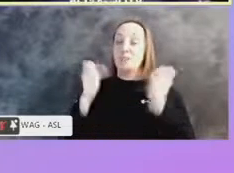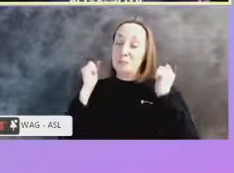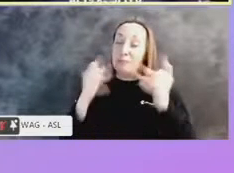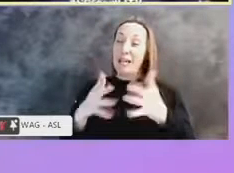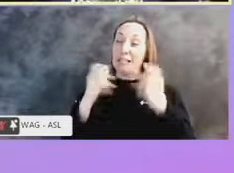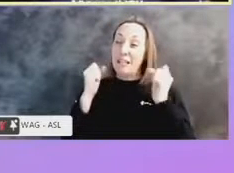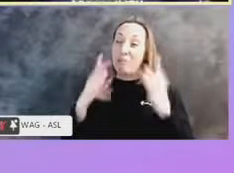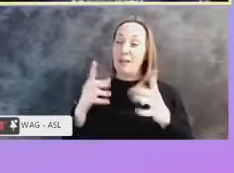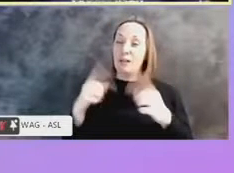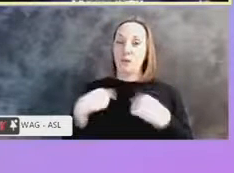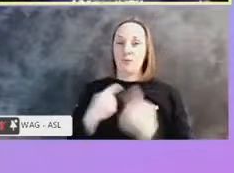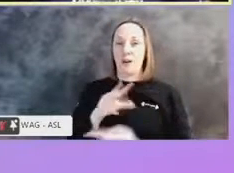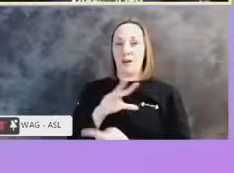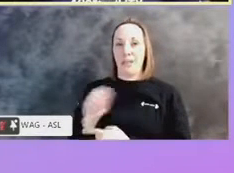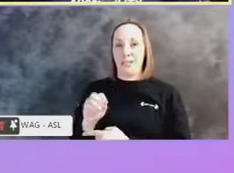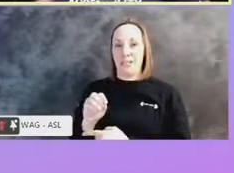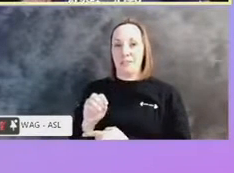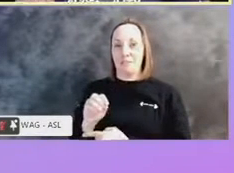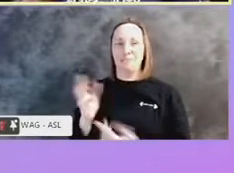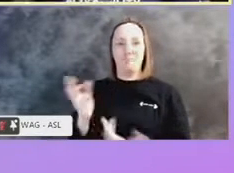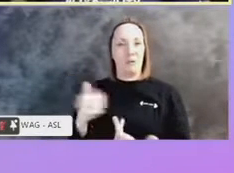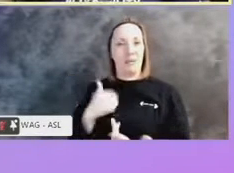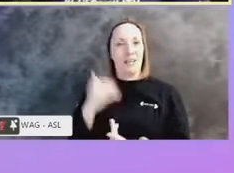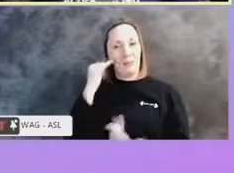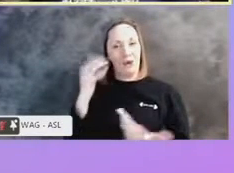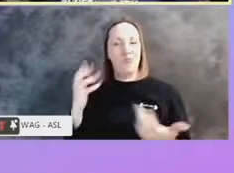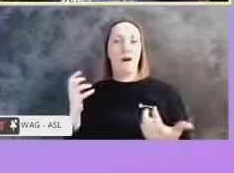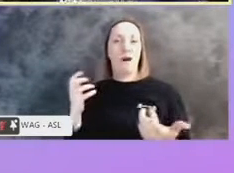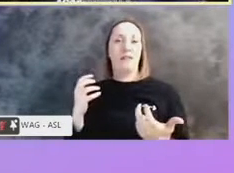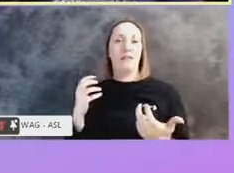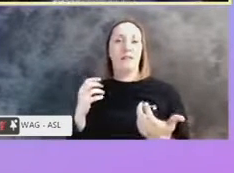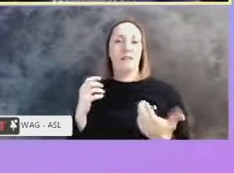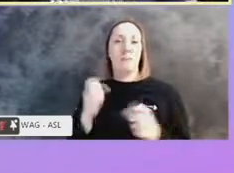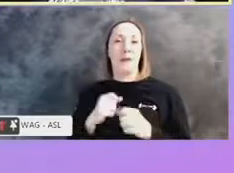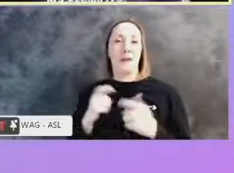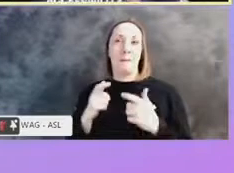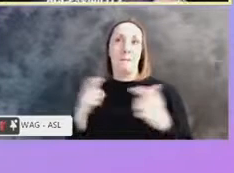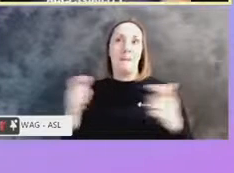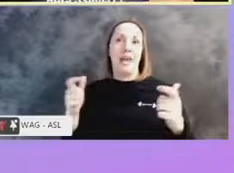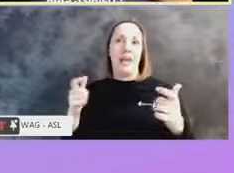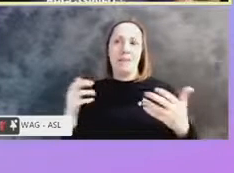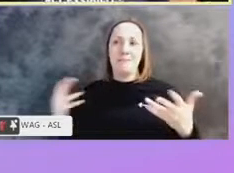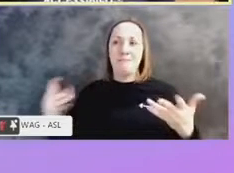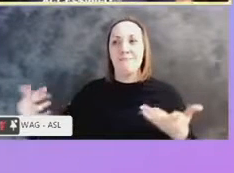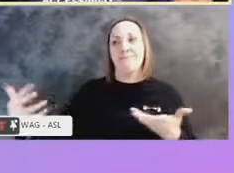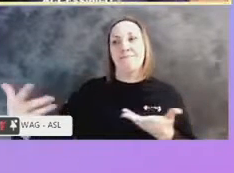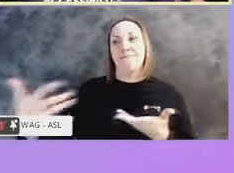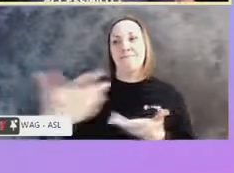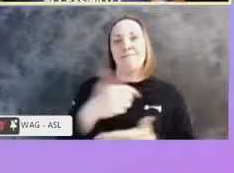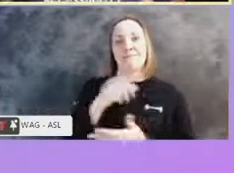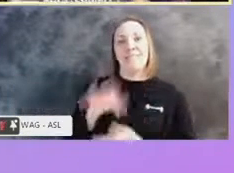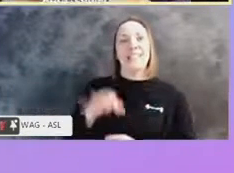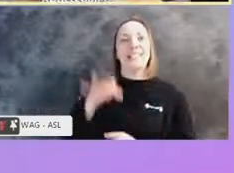discuss those things. It would be interested great if you were in doing that. My goal is to do them. I've hundreds of only done 50 so